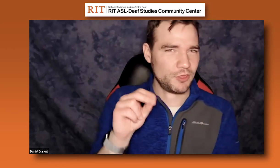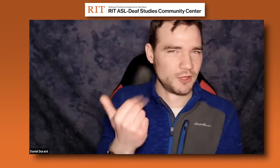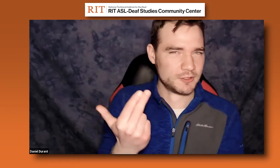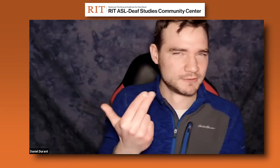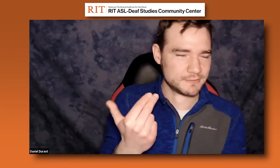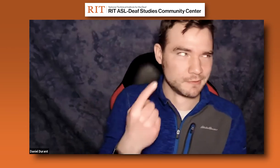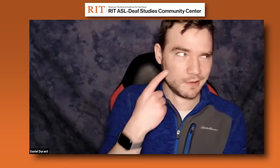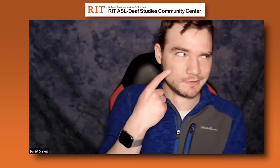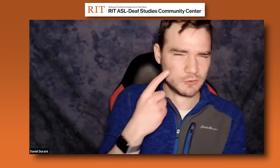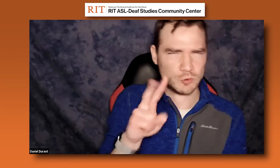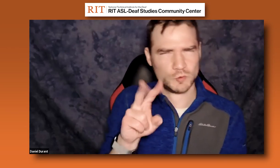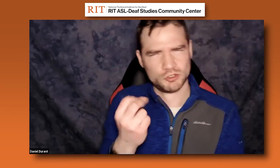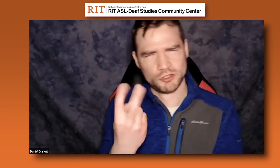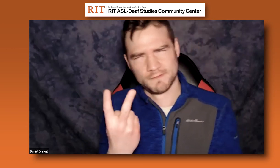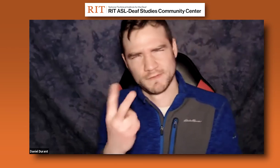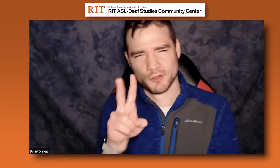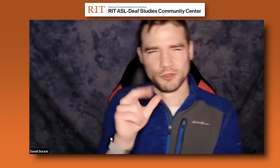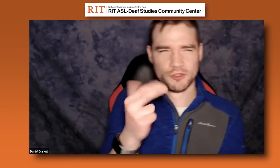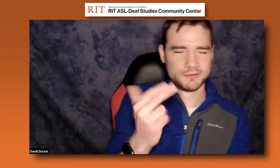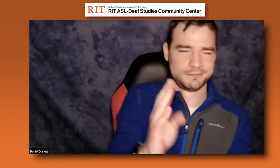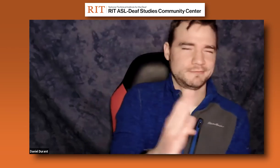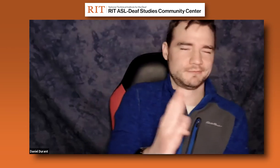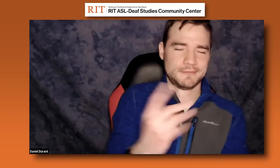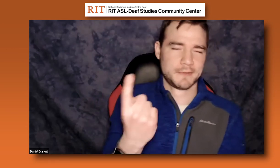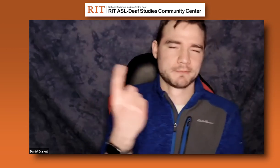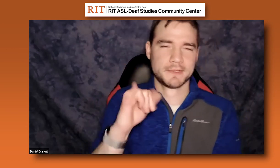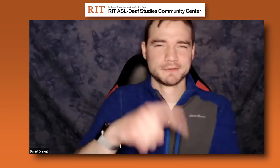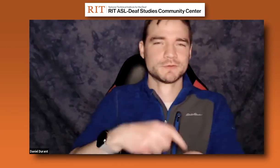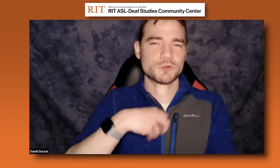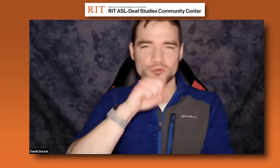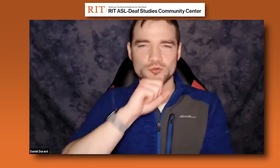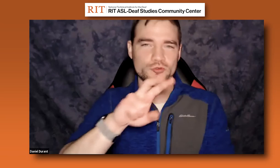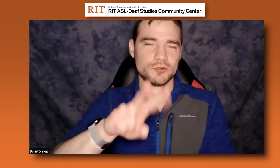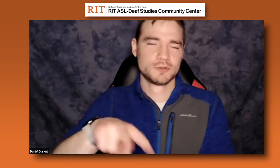I think that was in 2013? 2012, 2013.